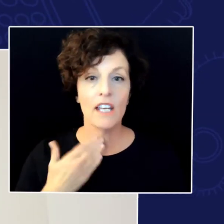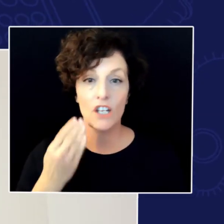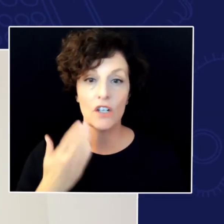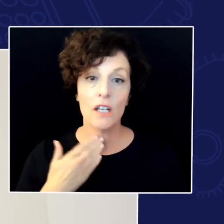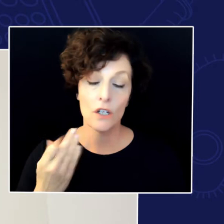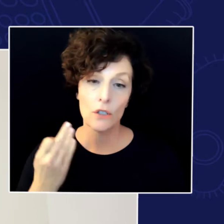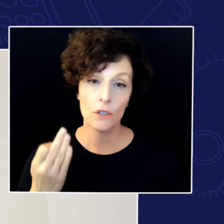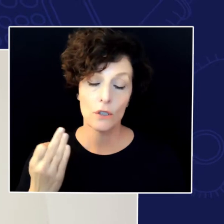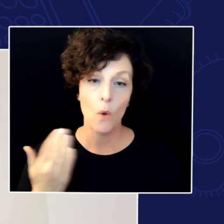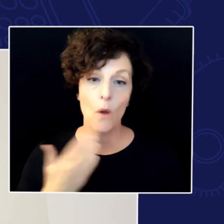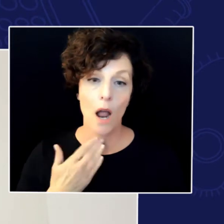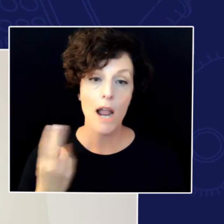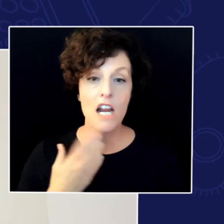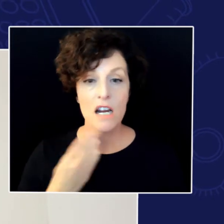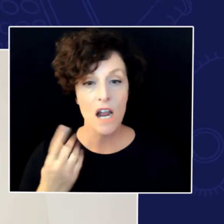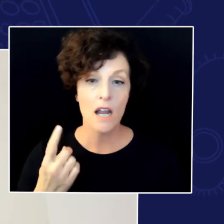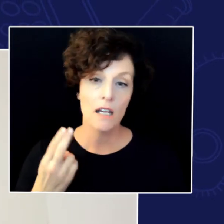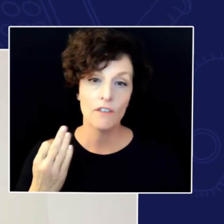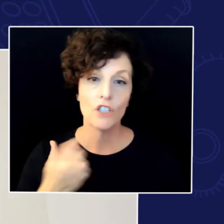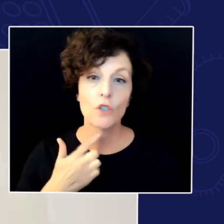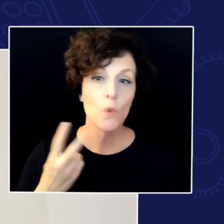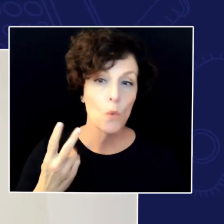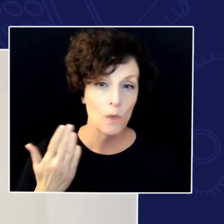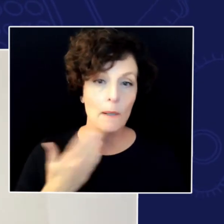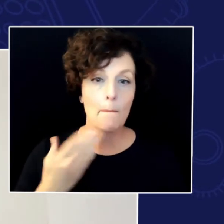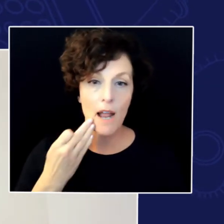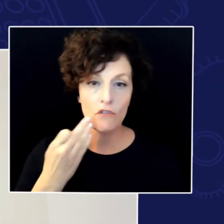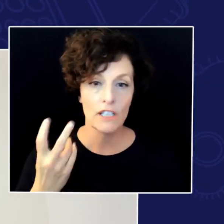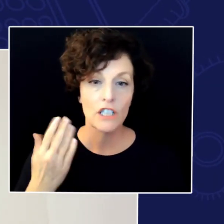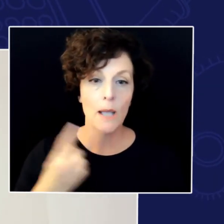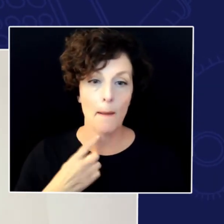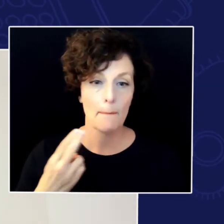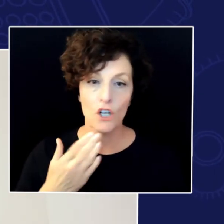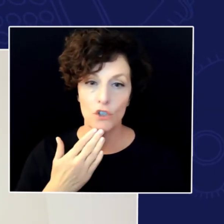And so I kind of switched my research topic